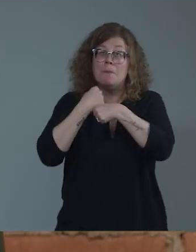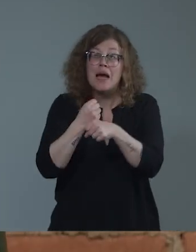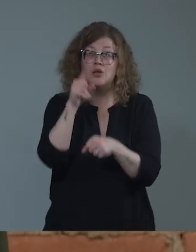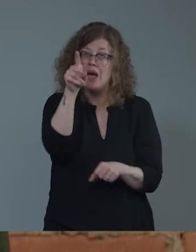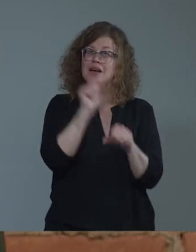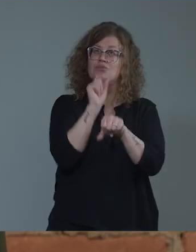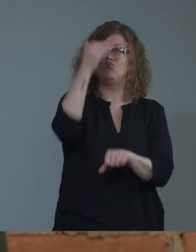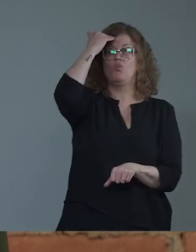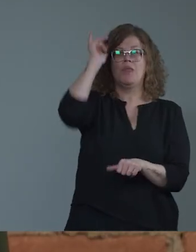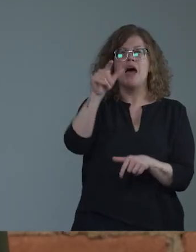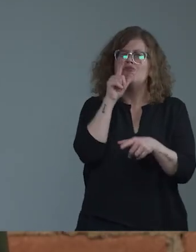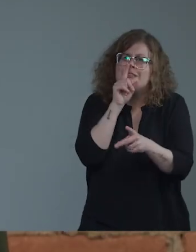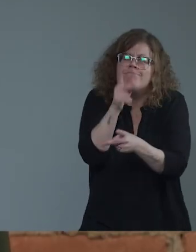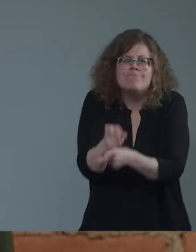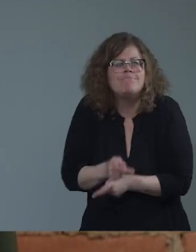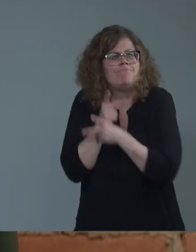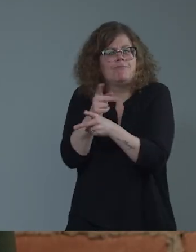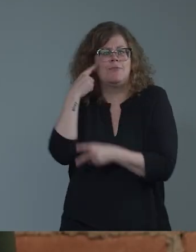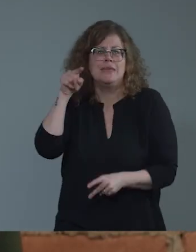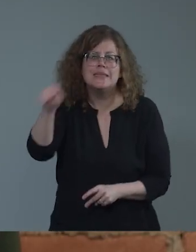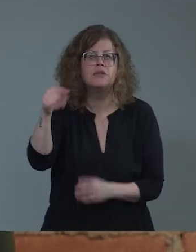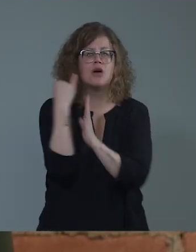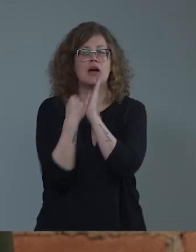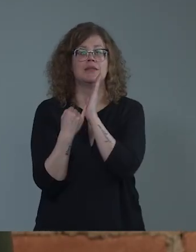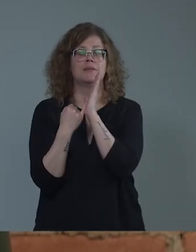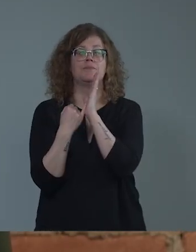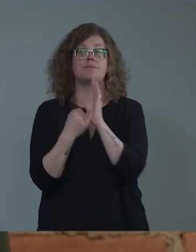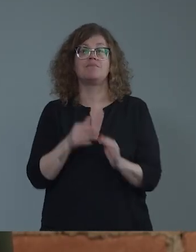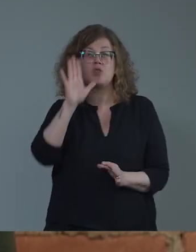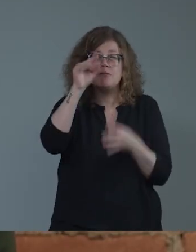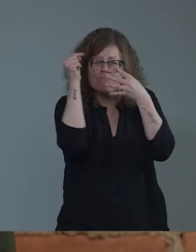complicated and you're going to need some support. But the detailed design phase is really important,